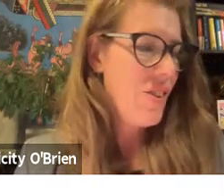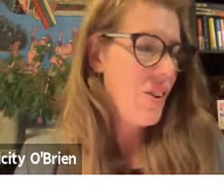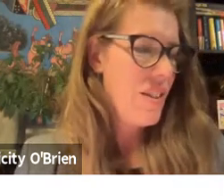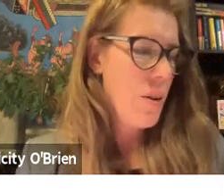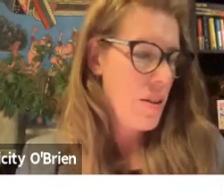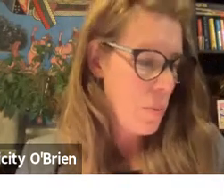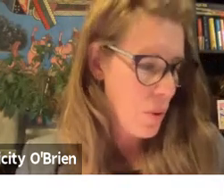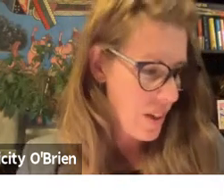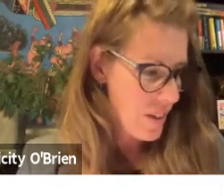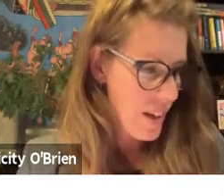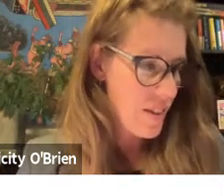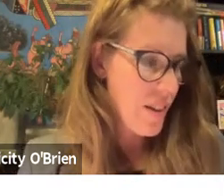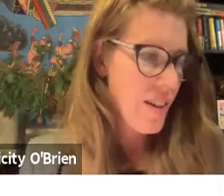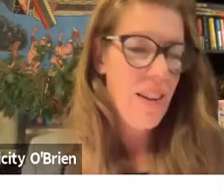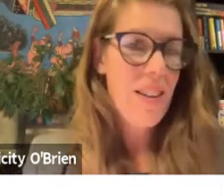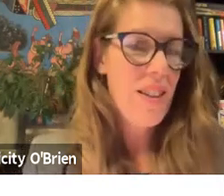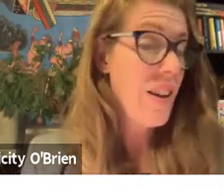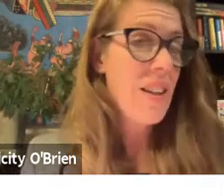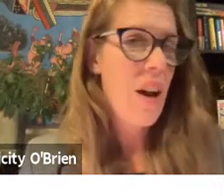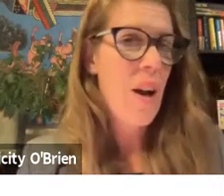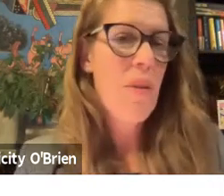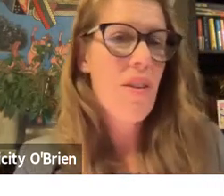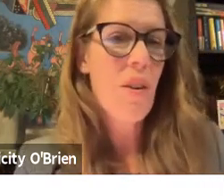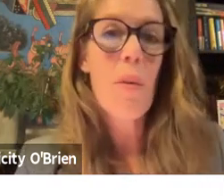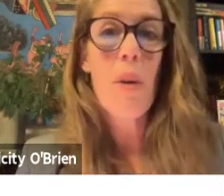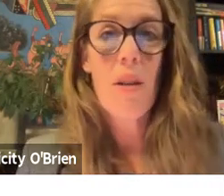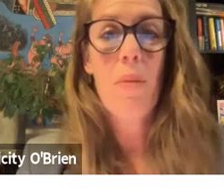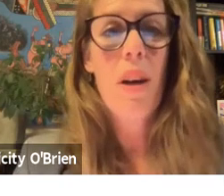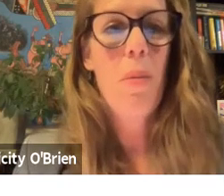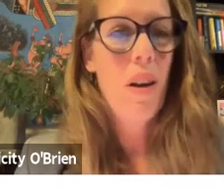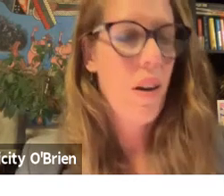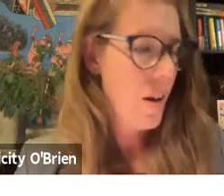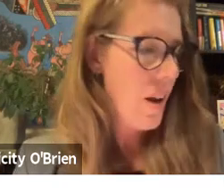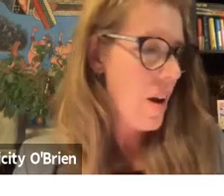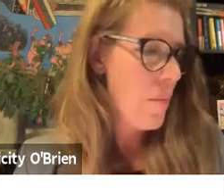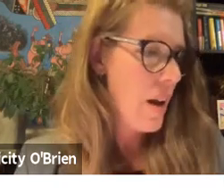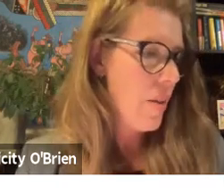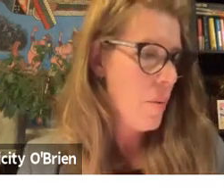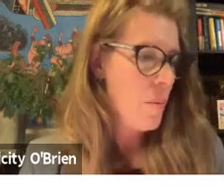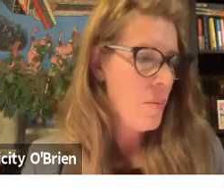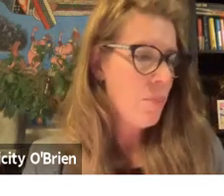So it's a pretty exciting time. There's a lot of momentum happening at the moment